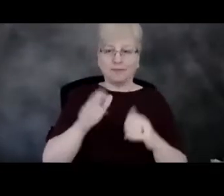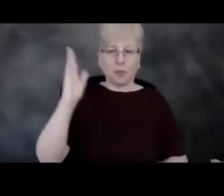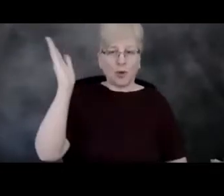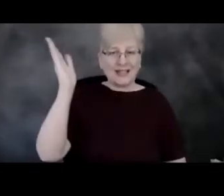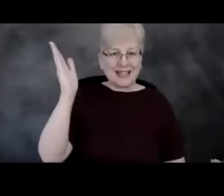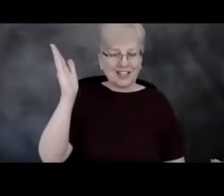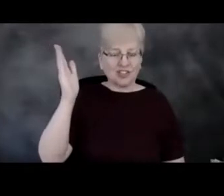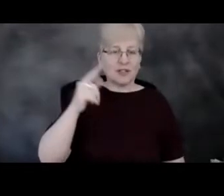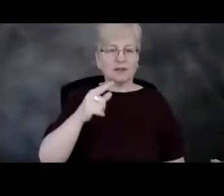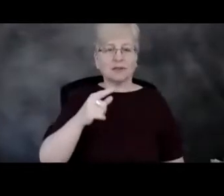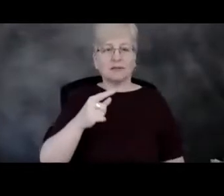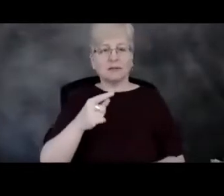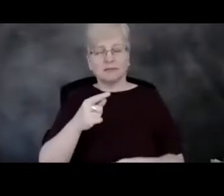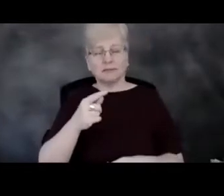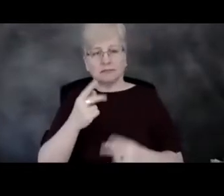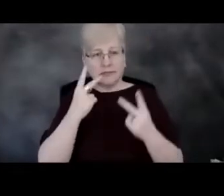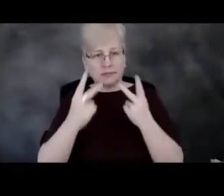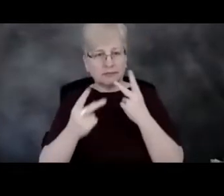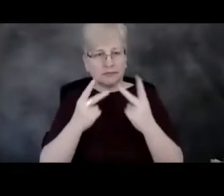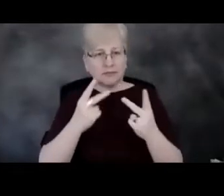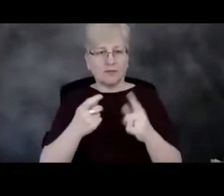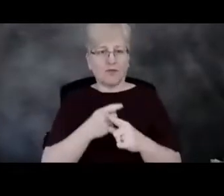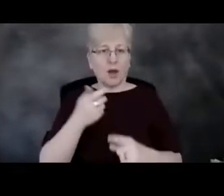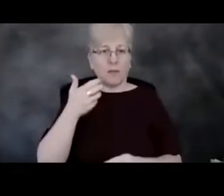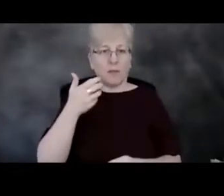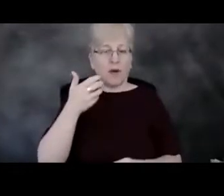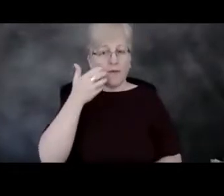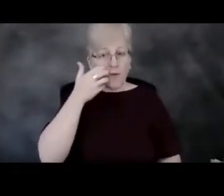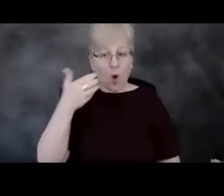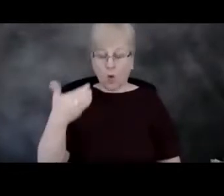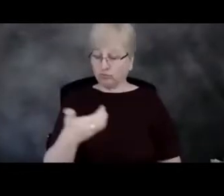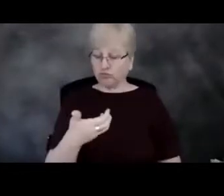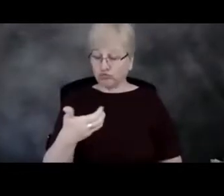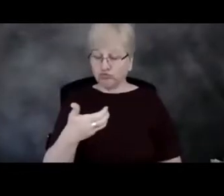16:47:47 on a mobile telephone or on the big screen.